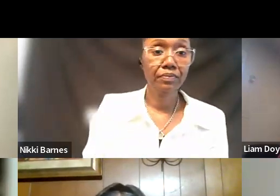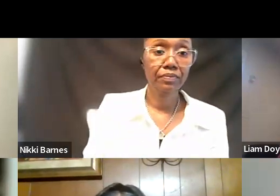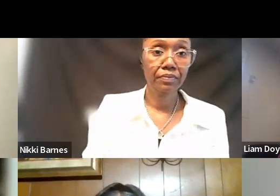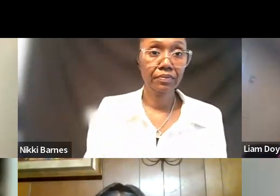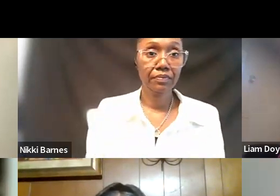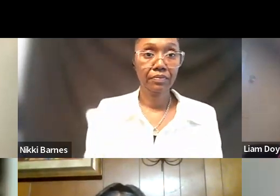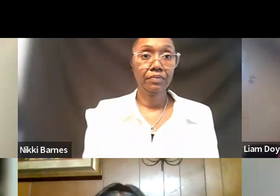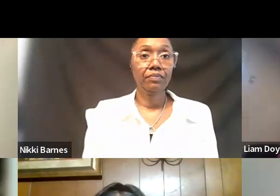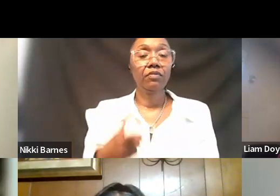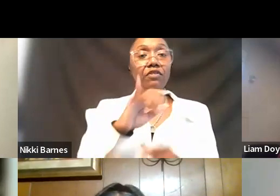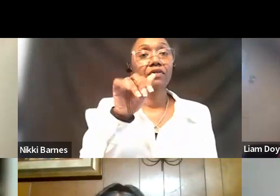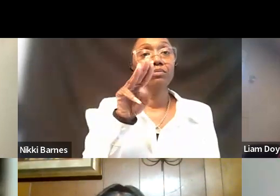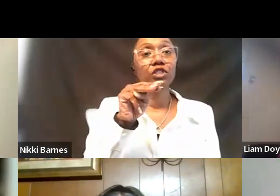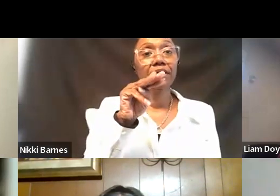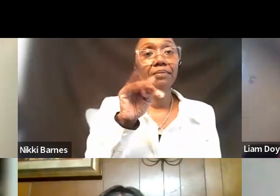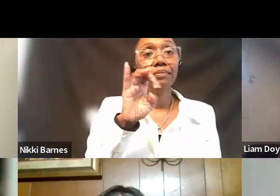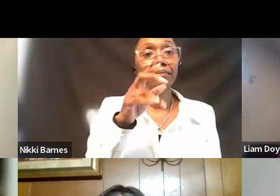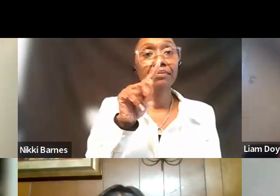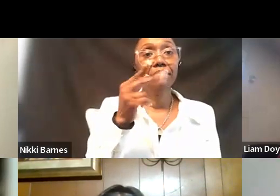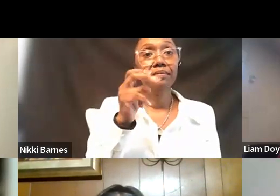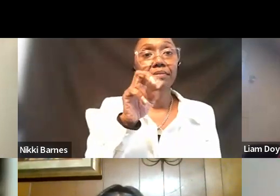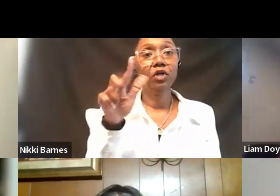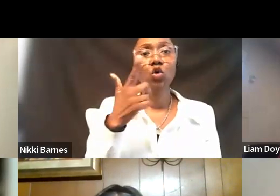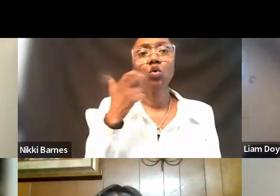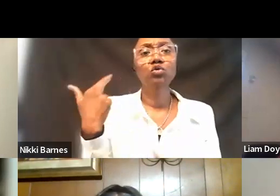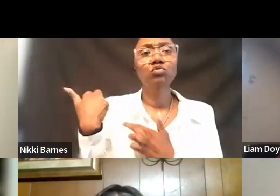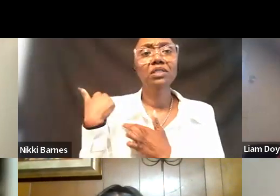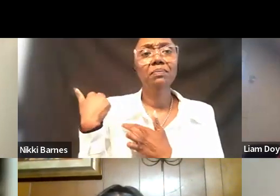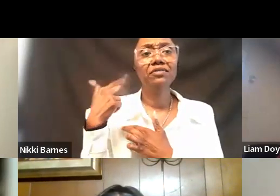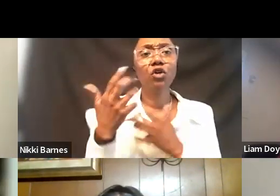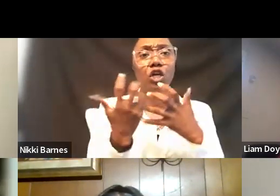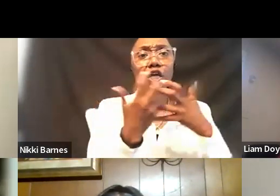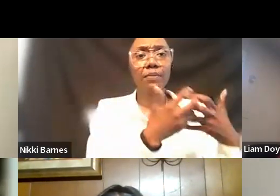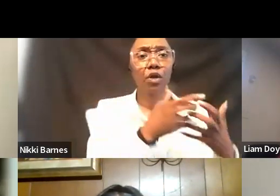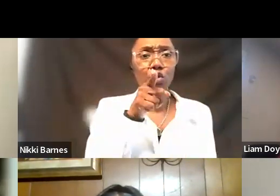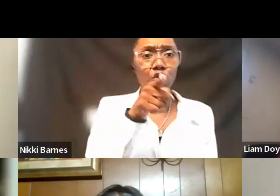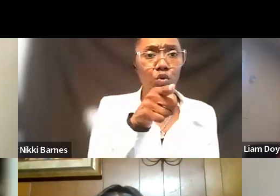And so this is from Jim Mitchell. Who is responsible for your accommodation? Is it you or is it someone else?